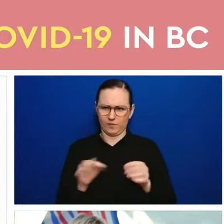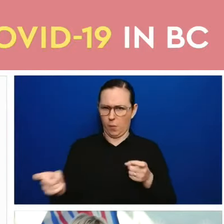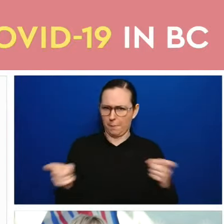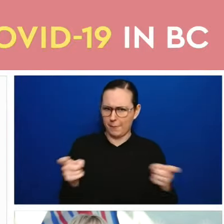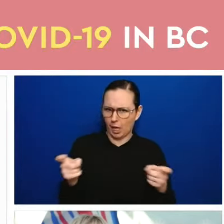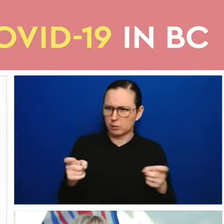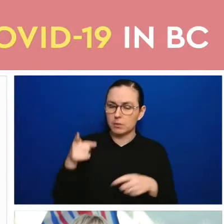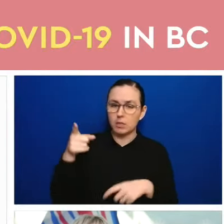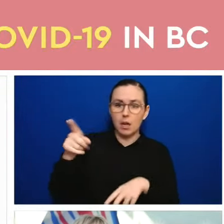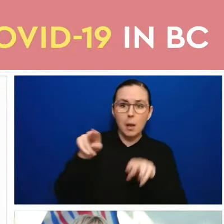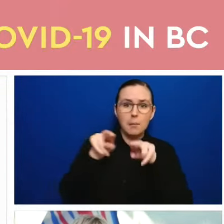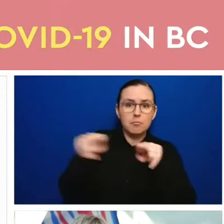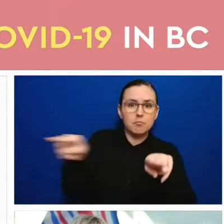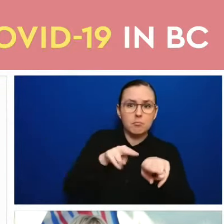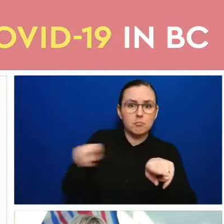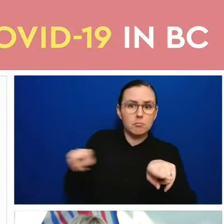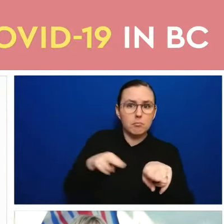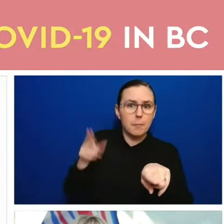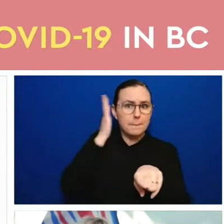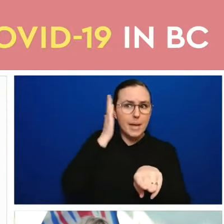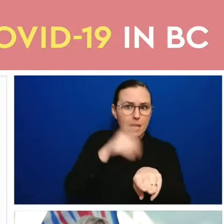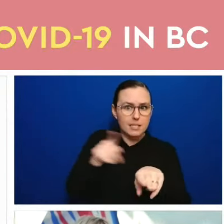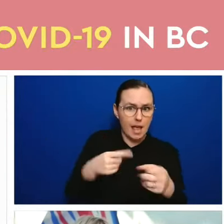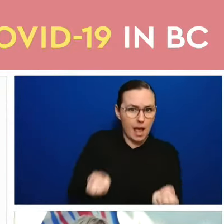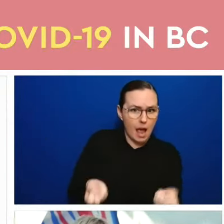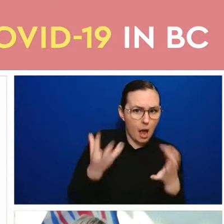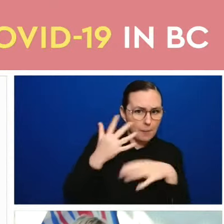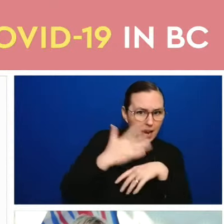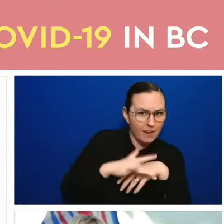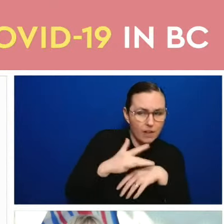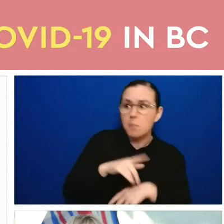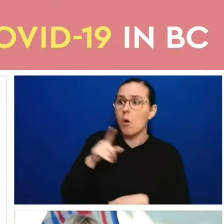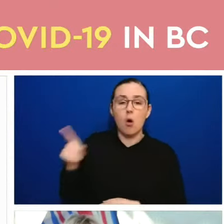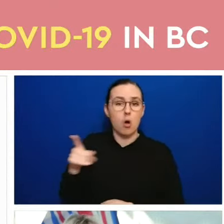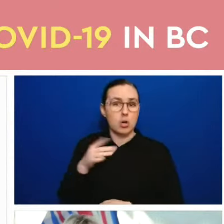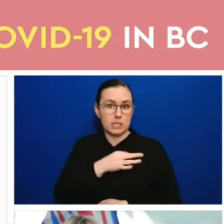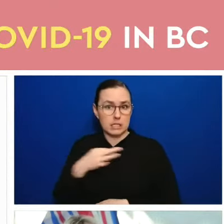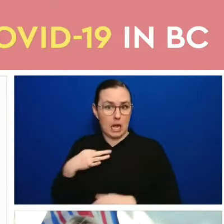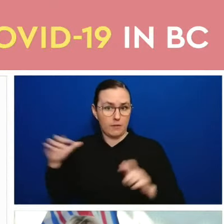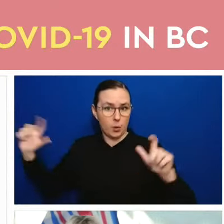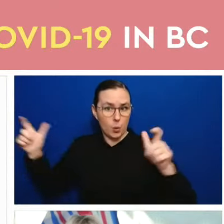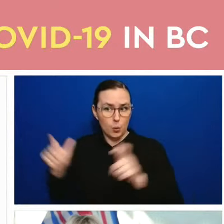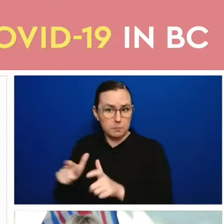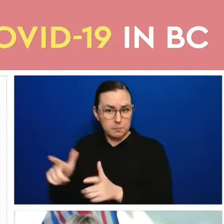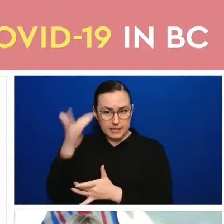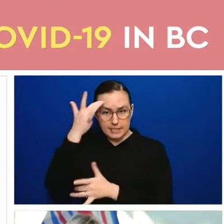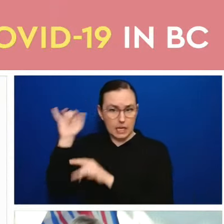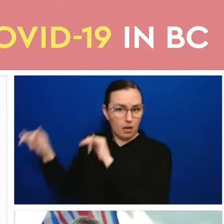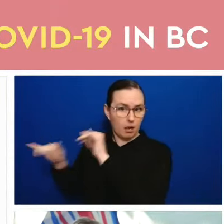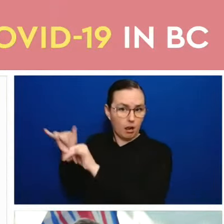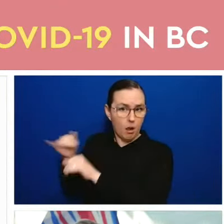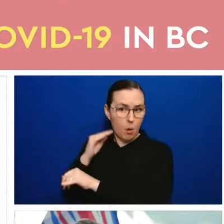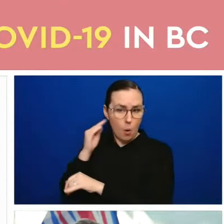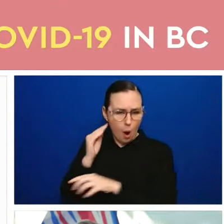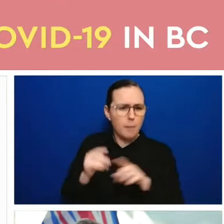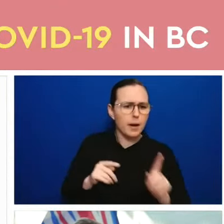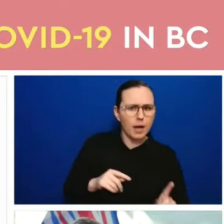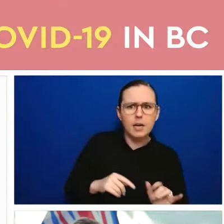burden of people who are in hospital right now, particularly when we know that healthcare workers are off with